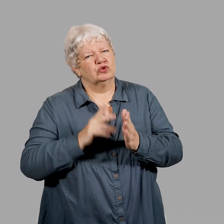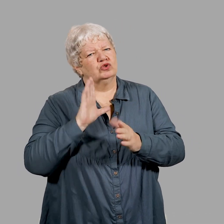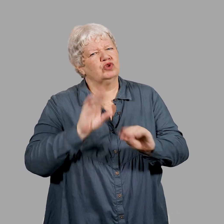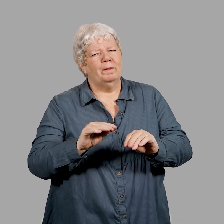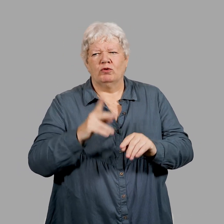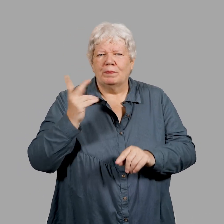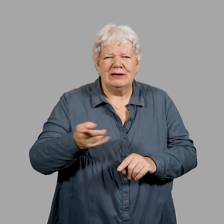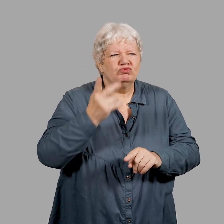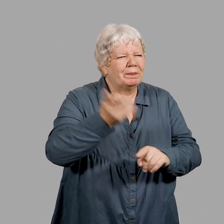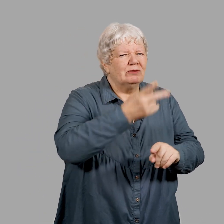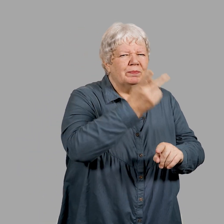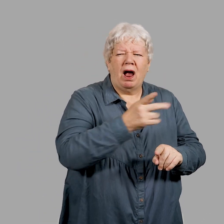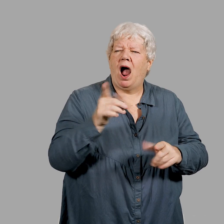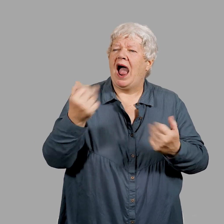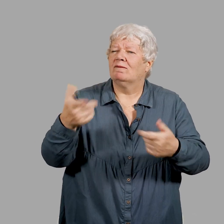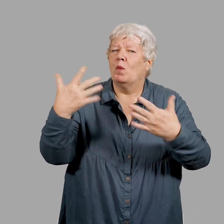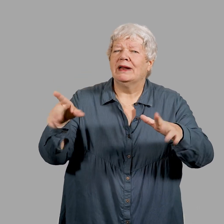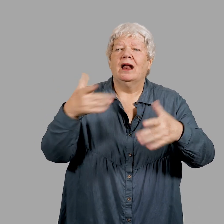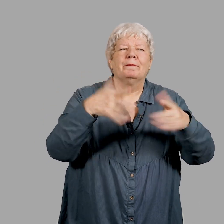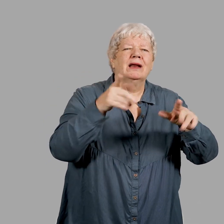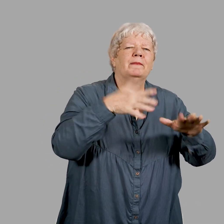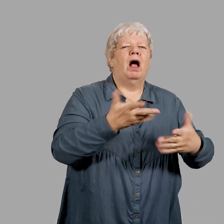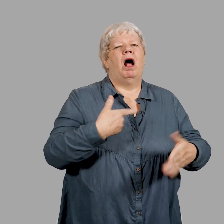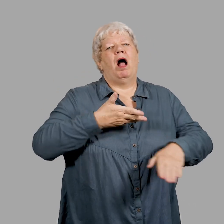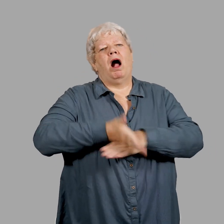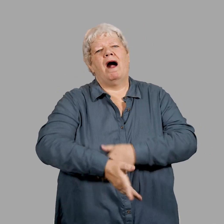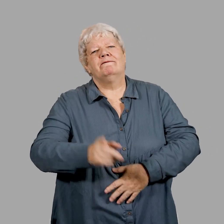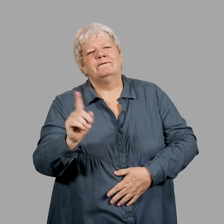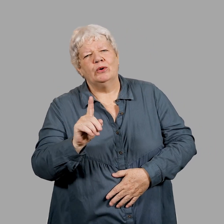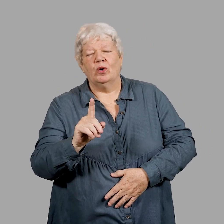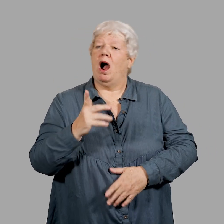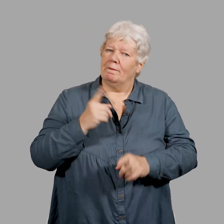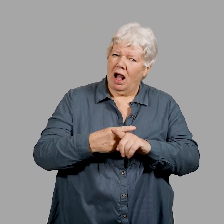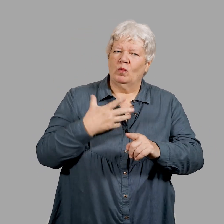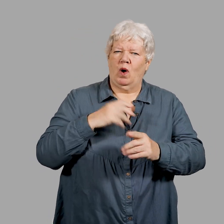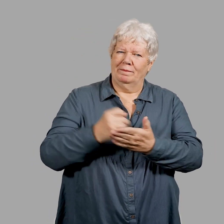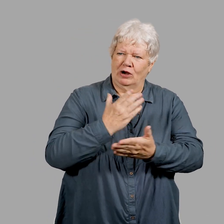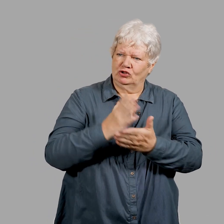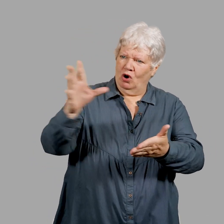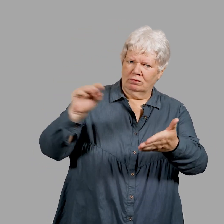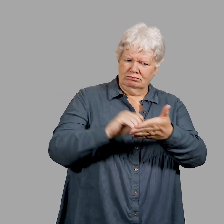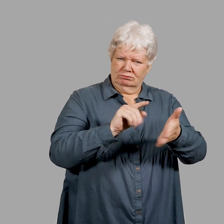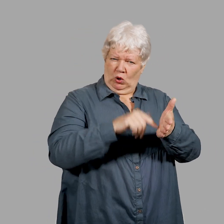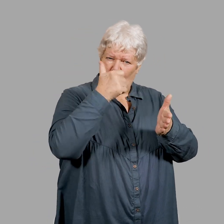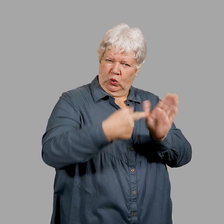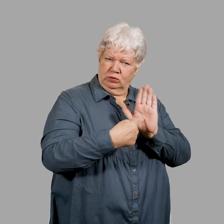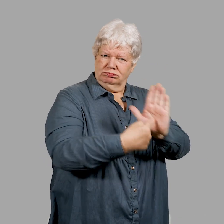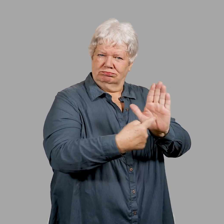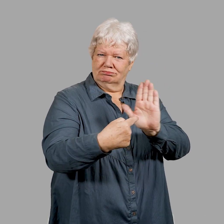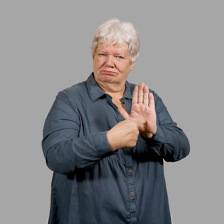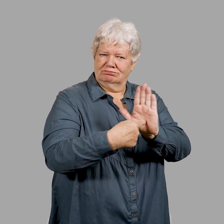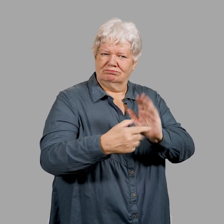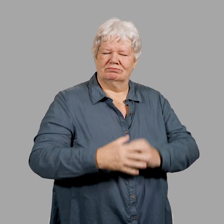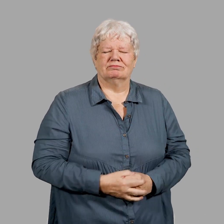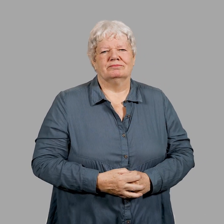to avoid duplication of work and benchmark best practice.